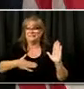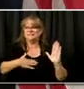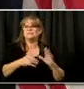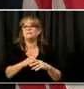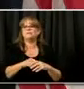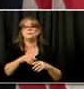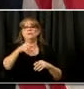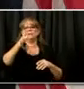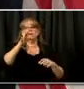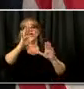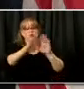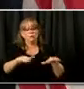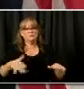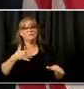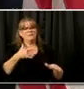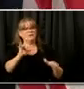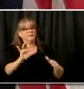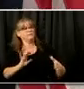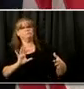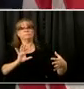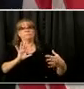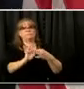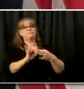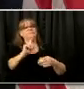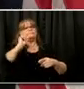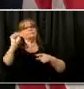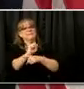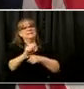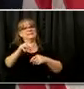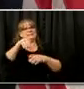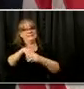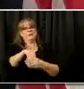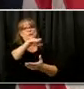because that means that they also are connected with the school support personnel mental health